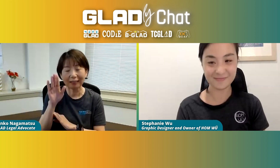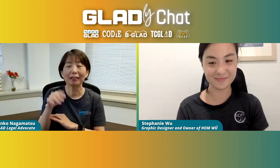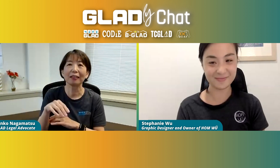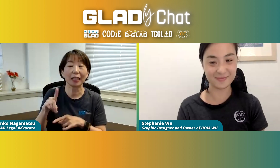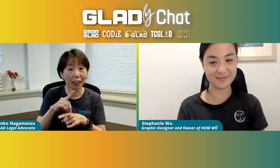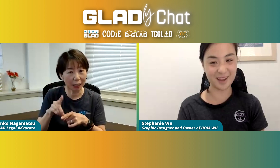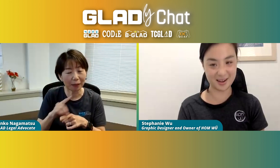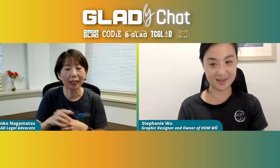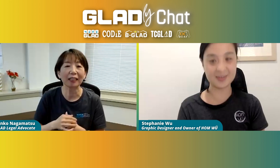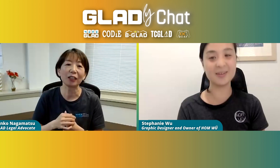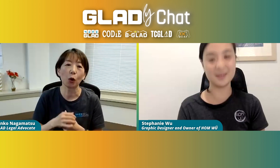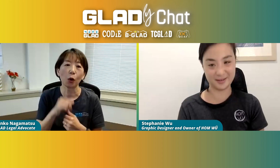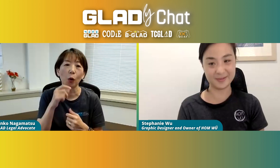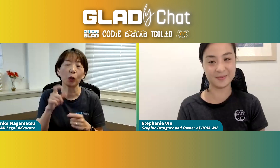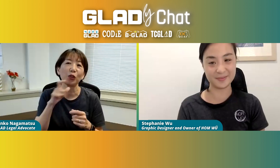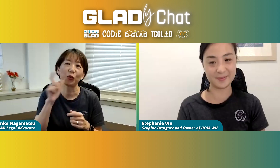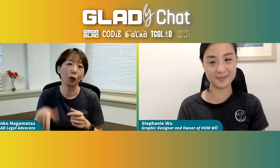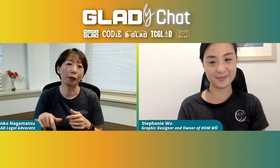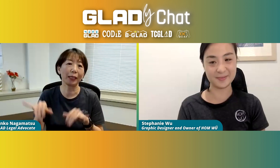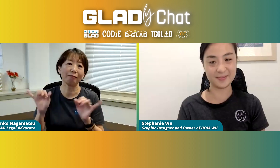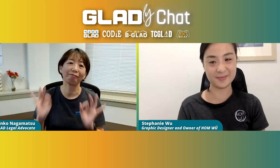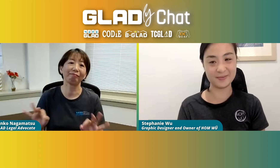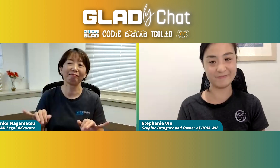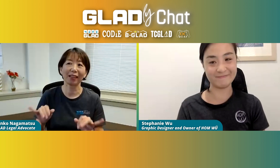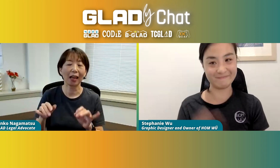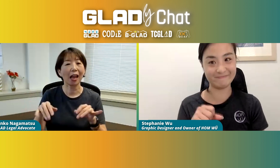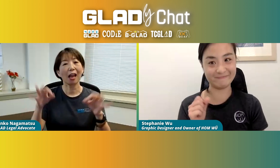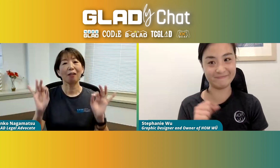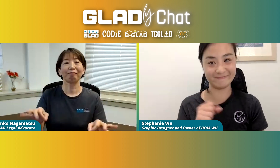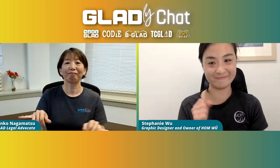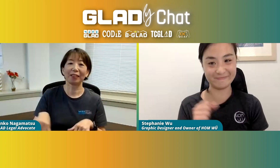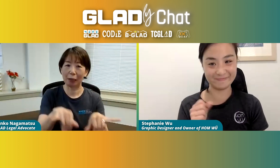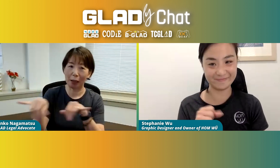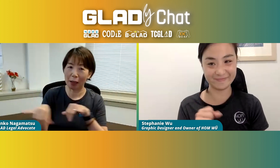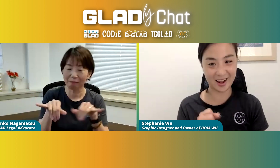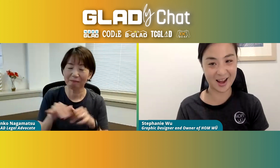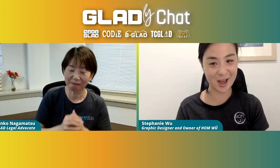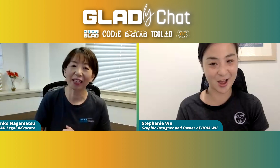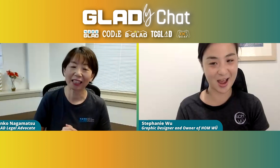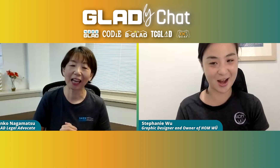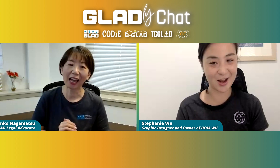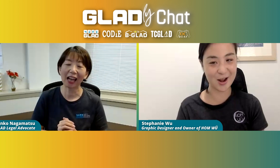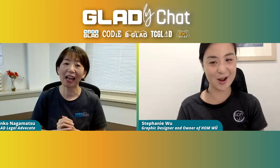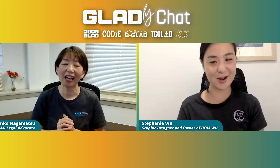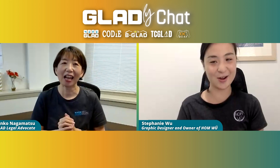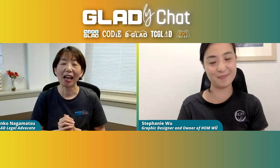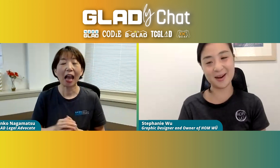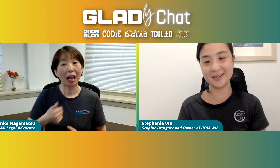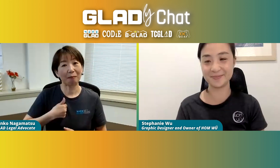and different disclipine approaches. We shouldn’t be sure that we have the same experiences. Yes, right.